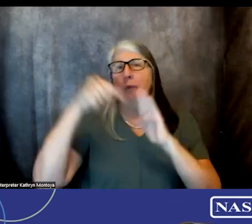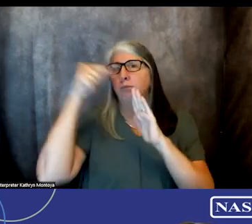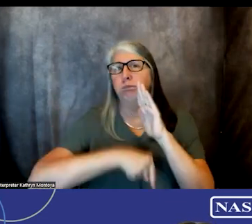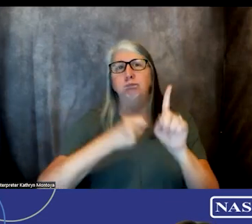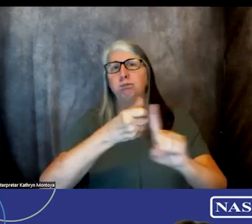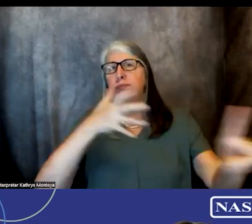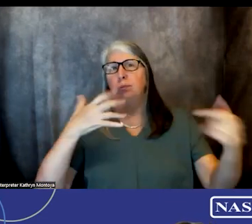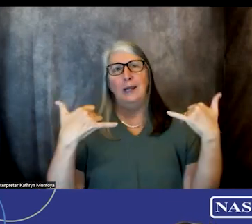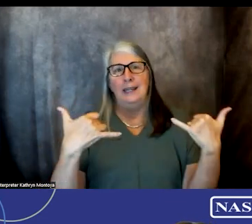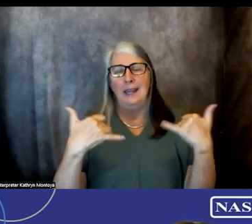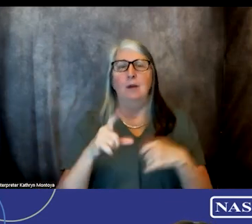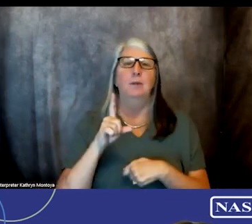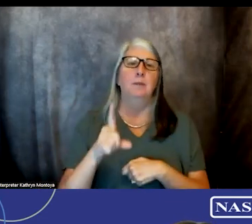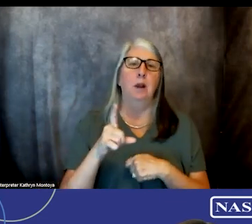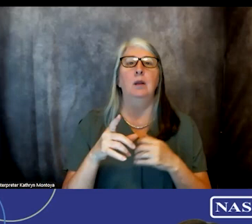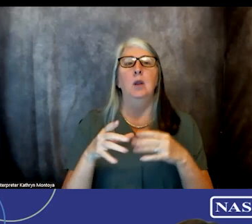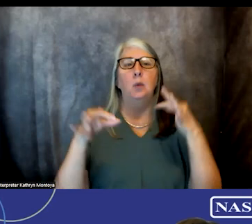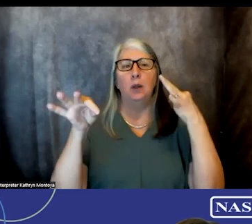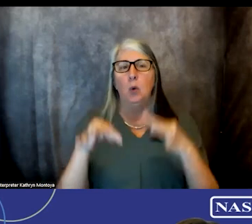STATE, FEDERAL, AND LOCAL INITIATIVES TO